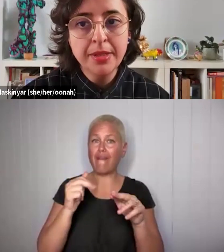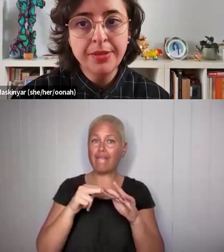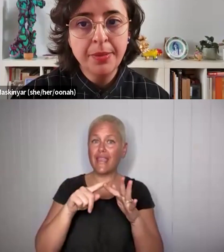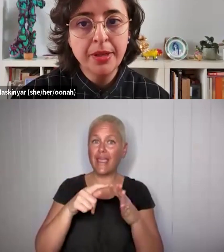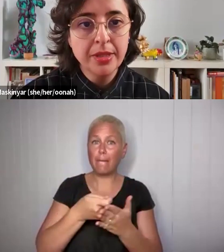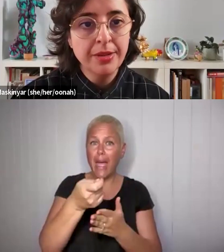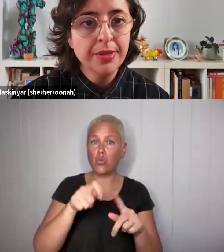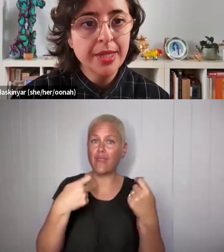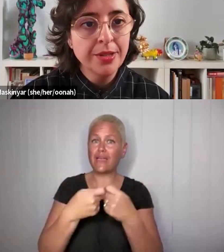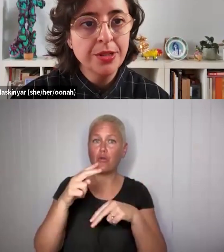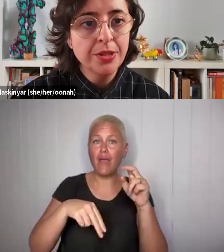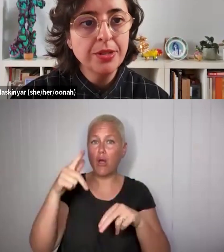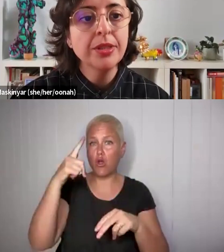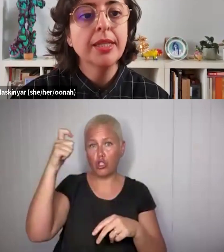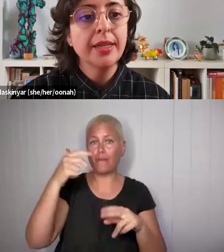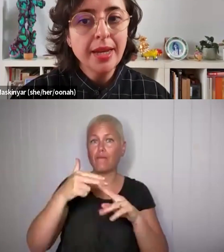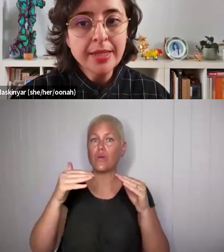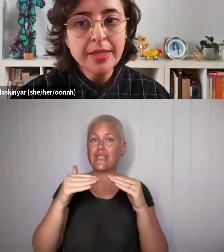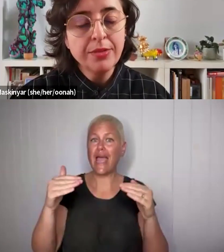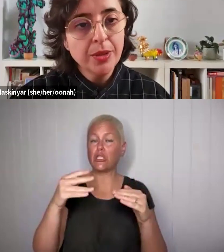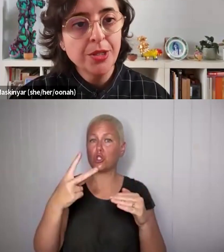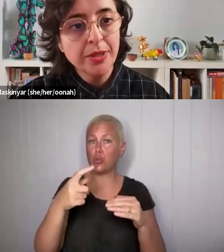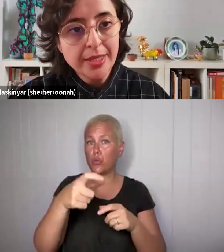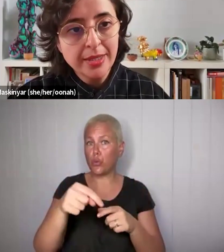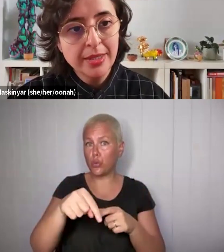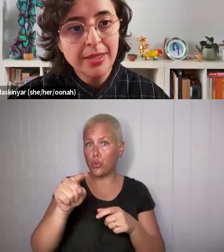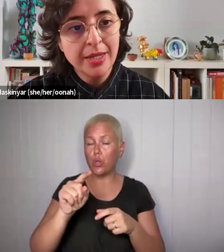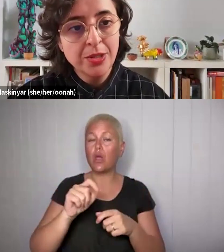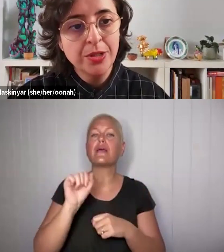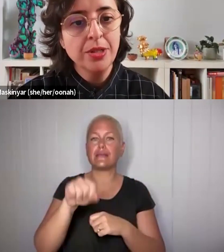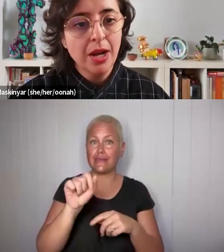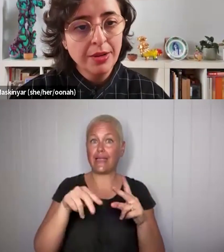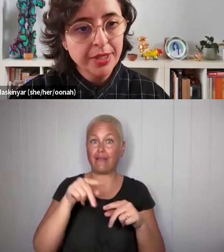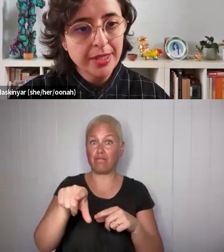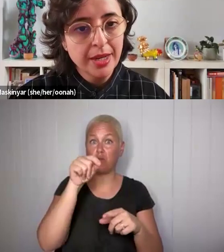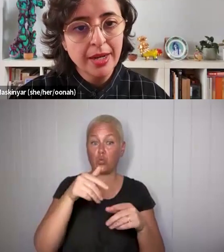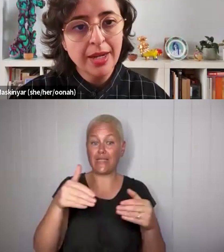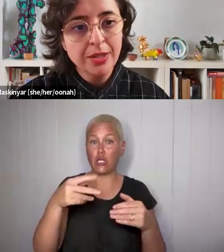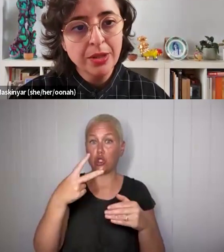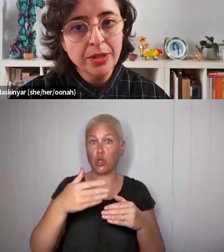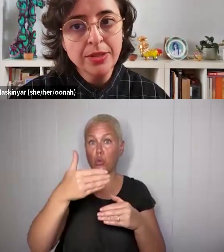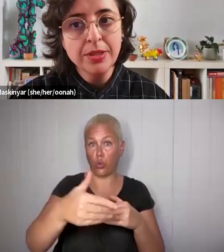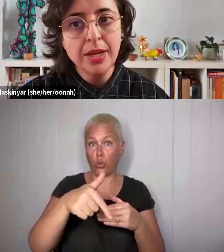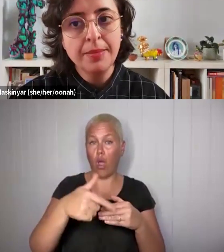to develop a concept for stage II.' Yes, if you are shortlisted after these guidelines close,